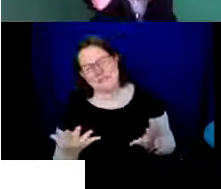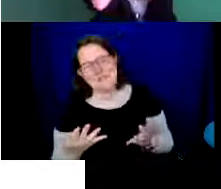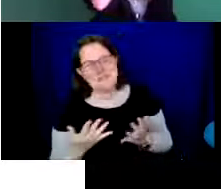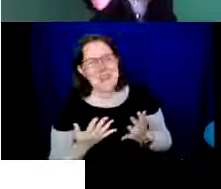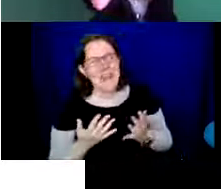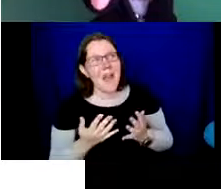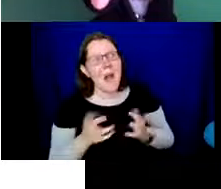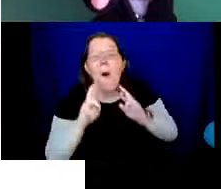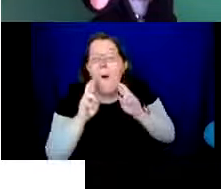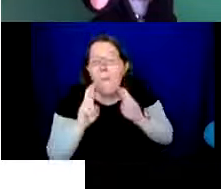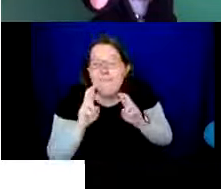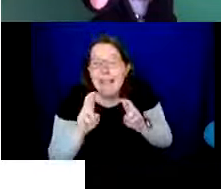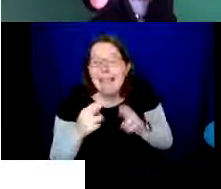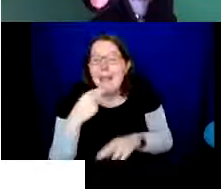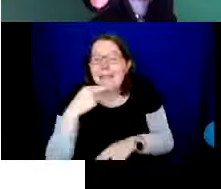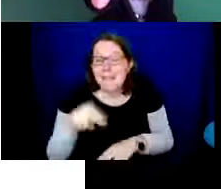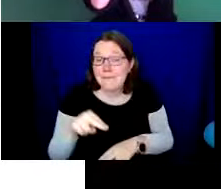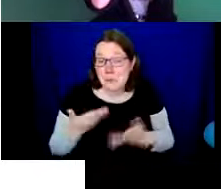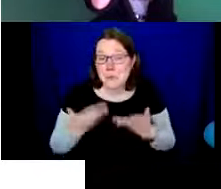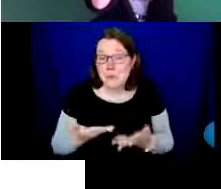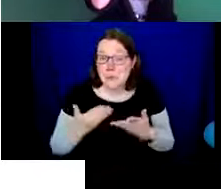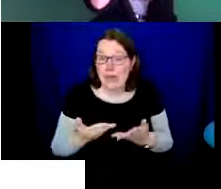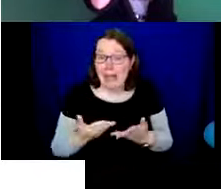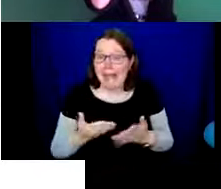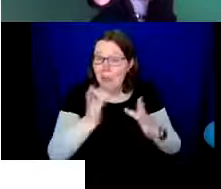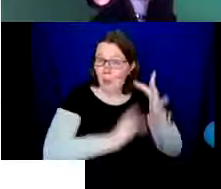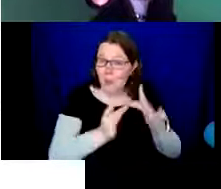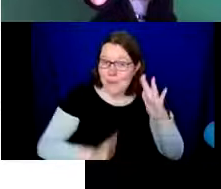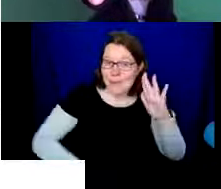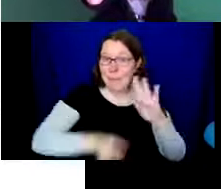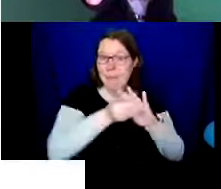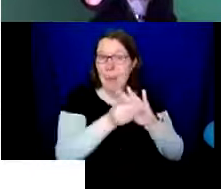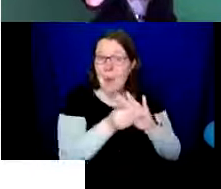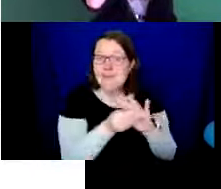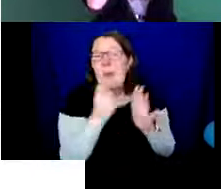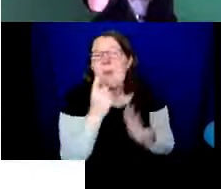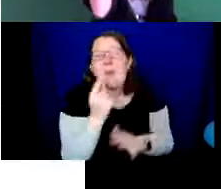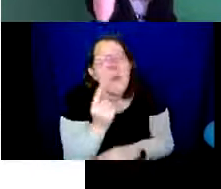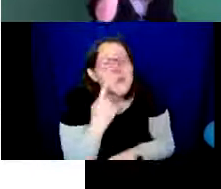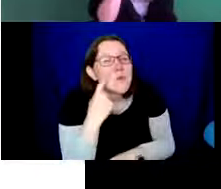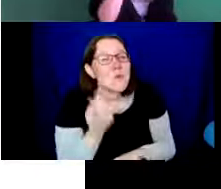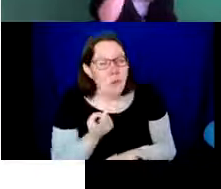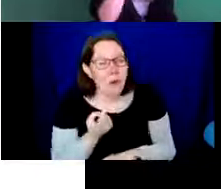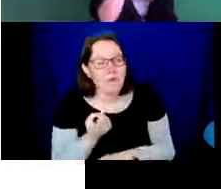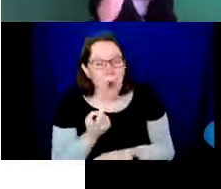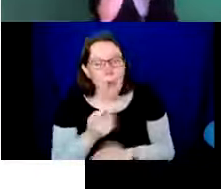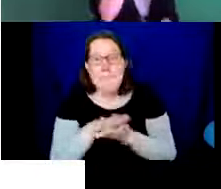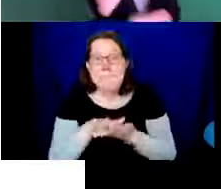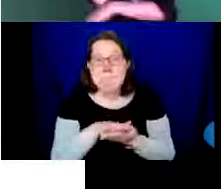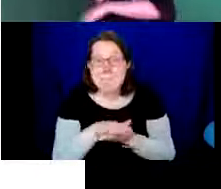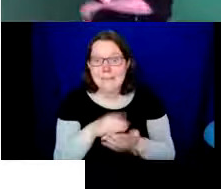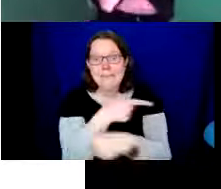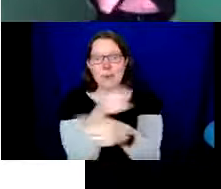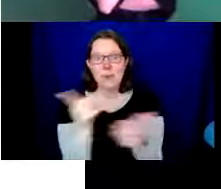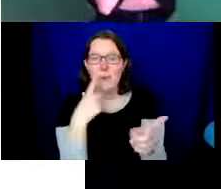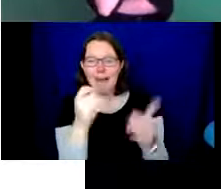website this afternoon um latest tomorrow um so you can download it from the website and